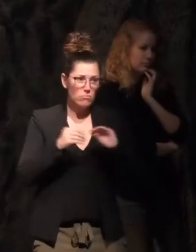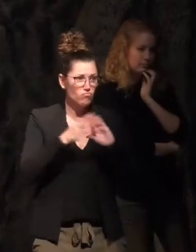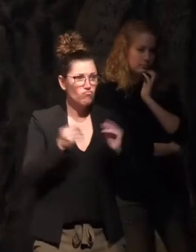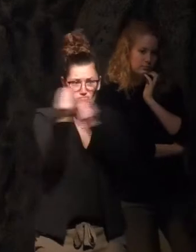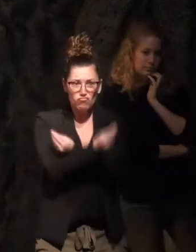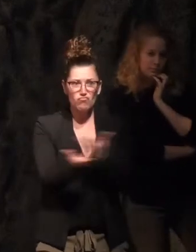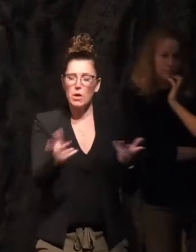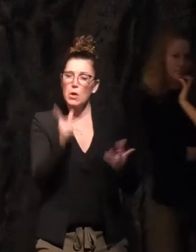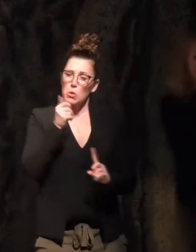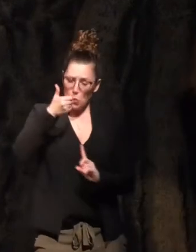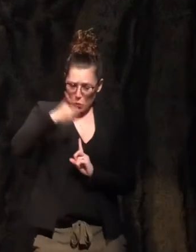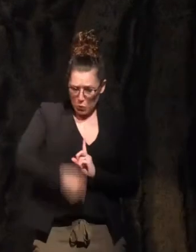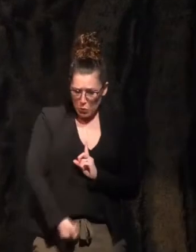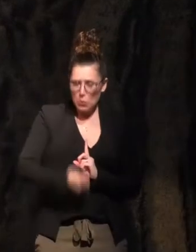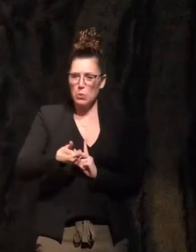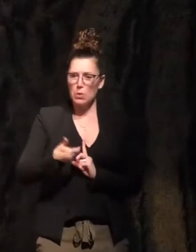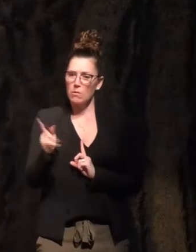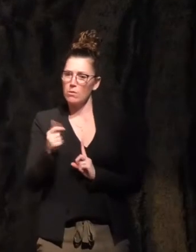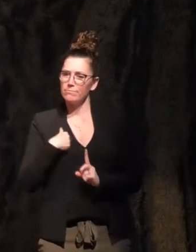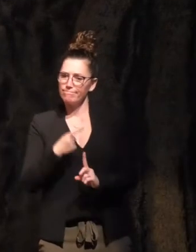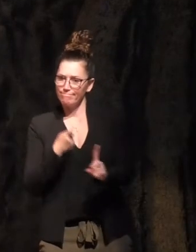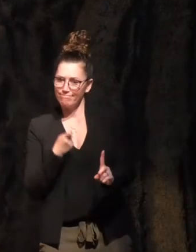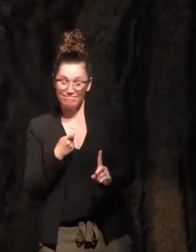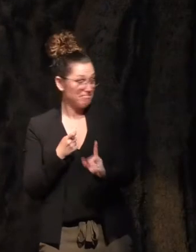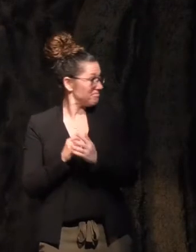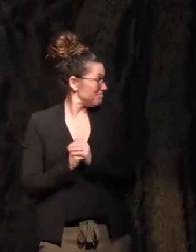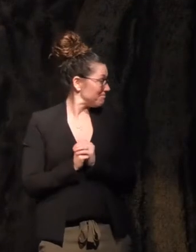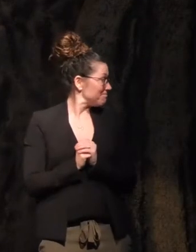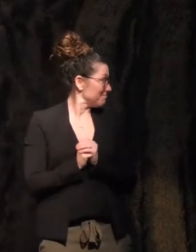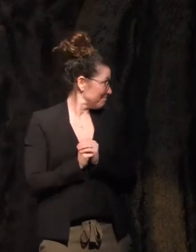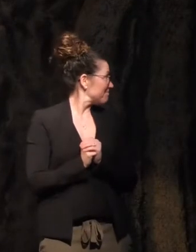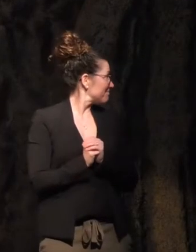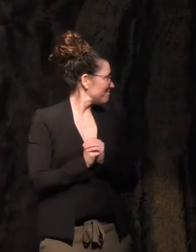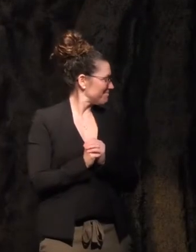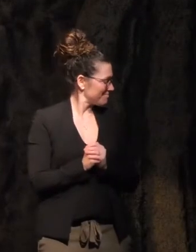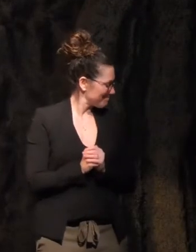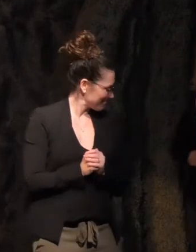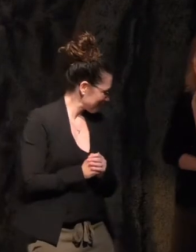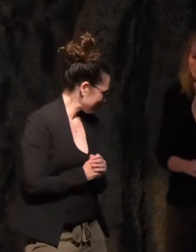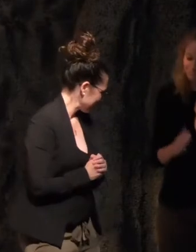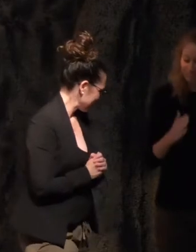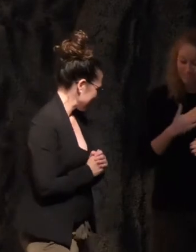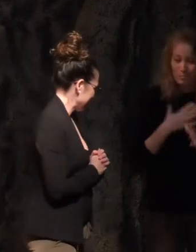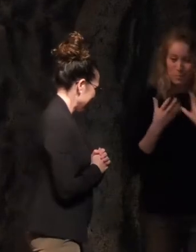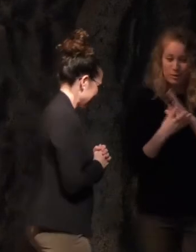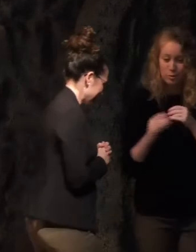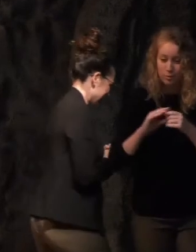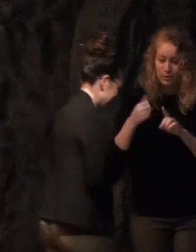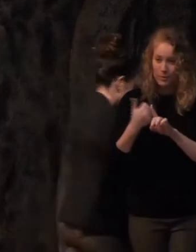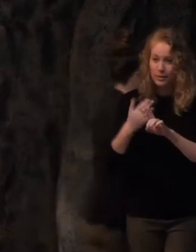They are stories which I bet, though unique for sure, are also probably not that much different than the stories each of you brings